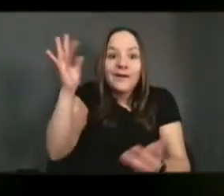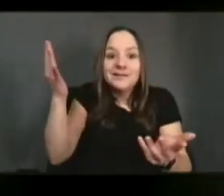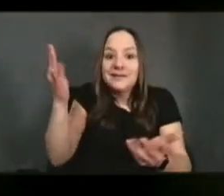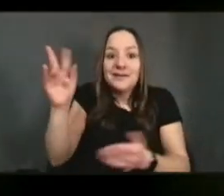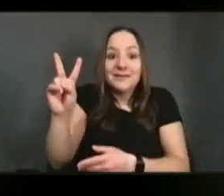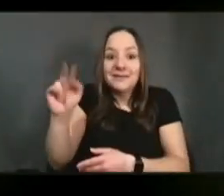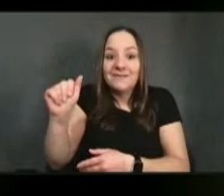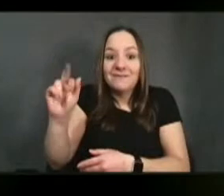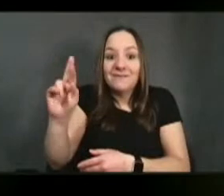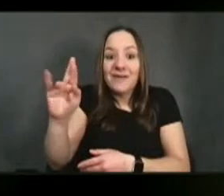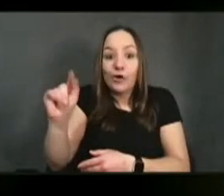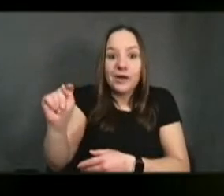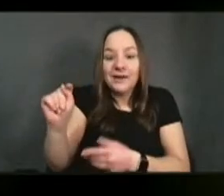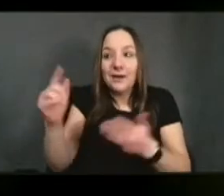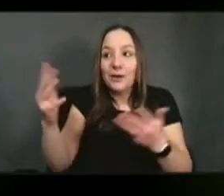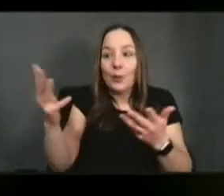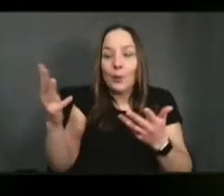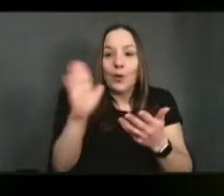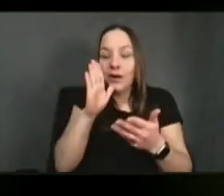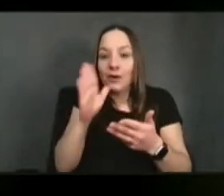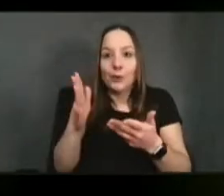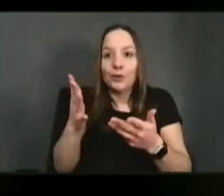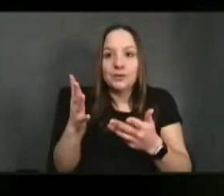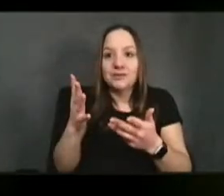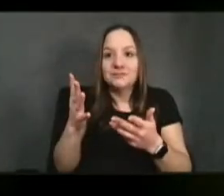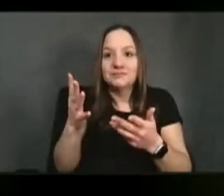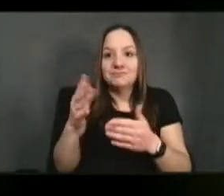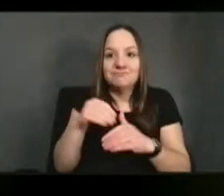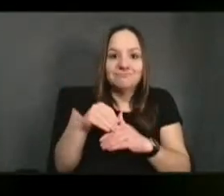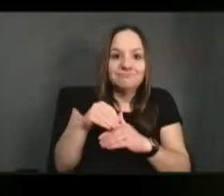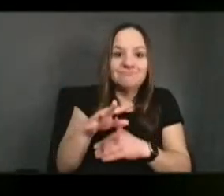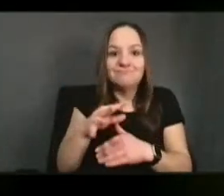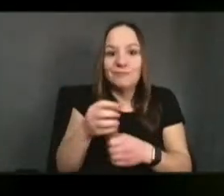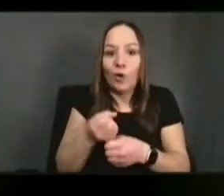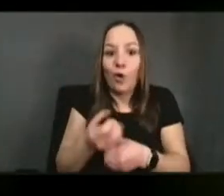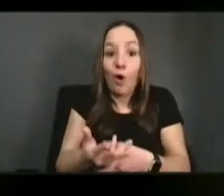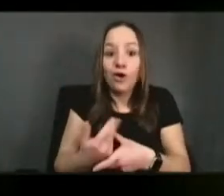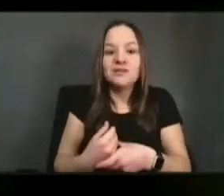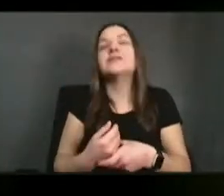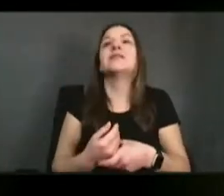new variant met. And they had never seen anything like this